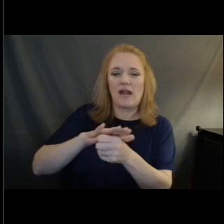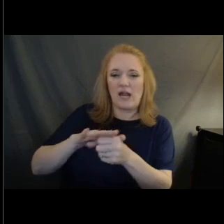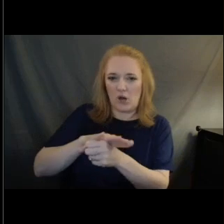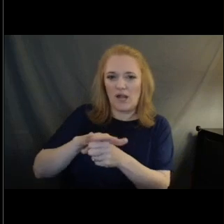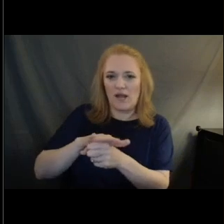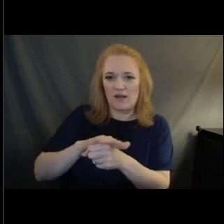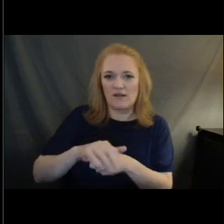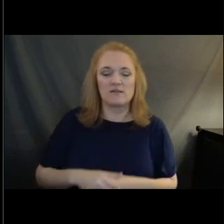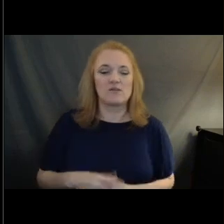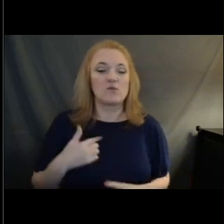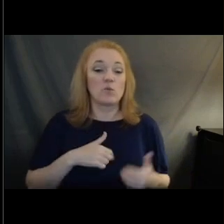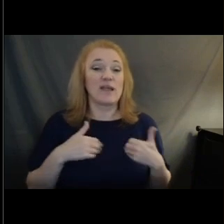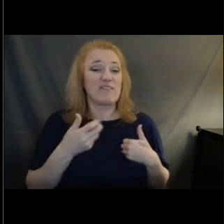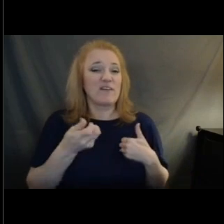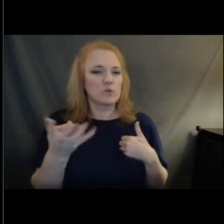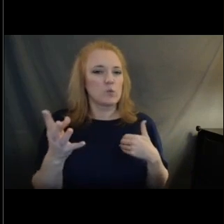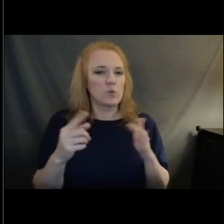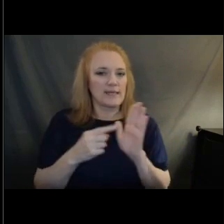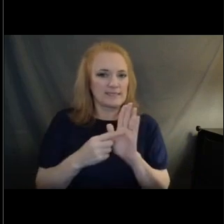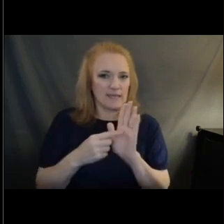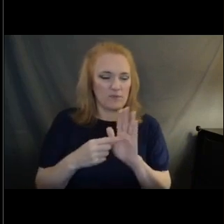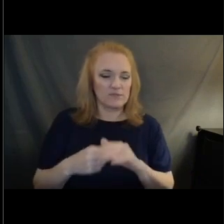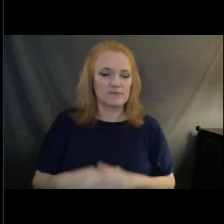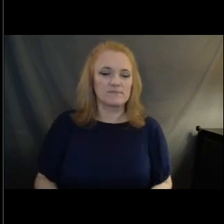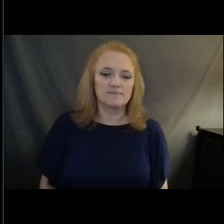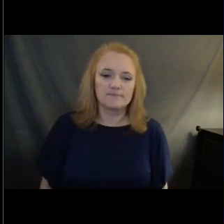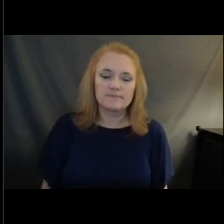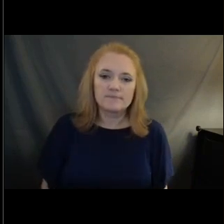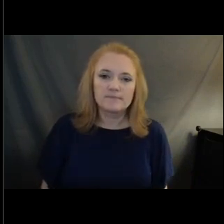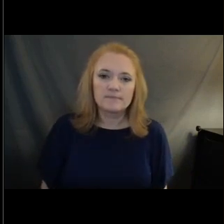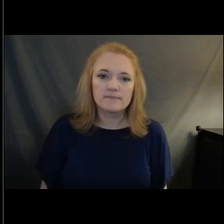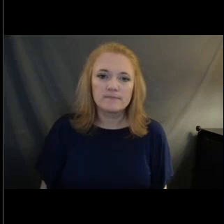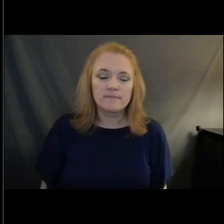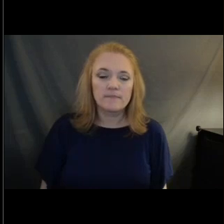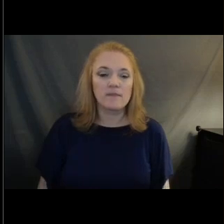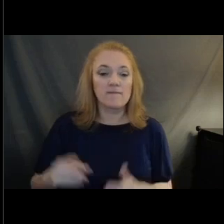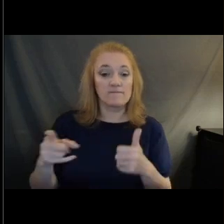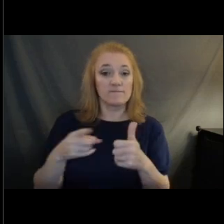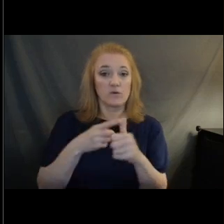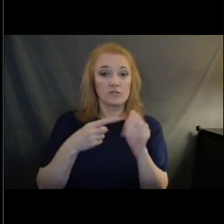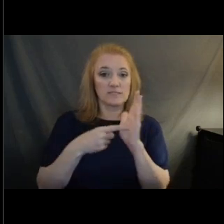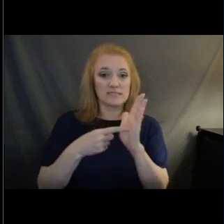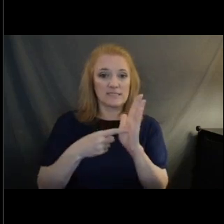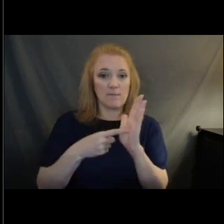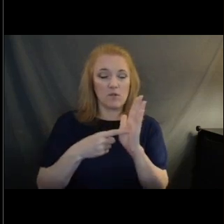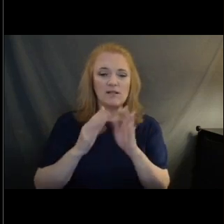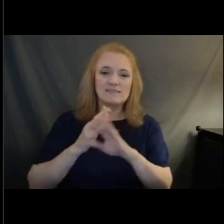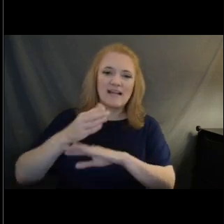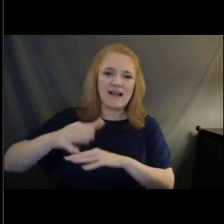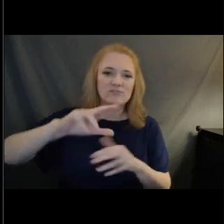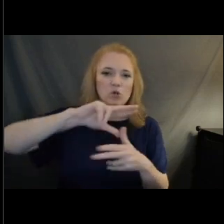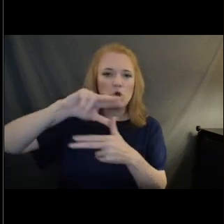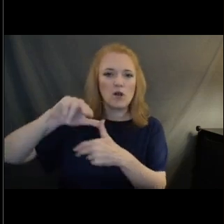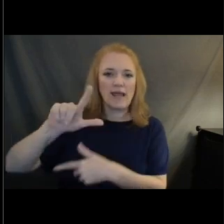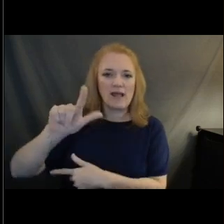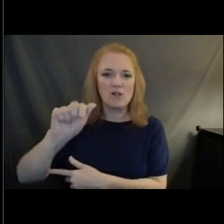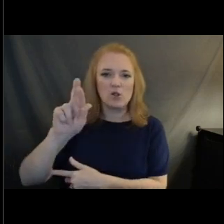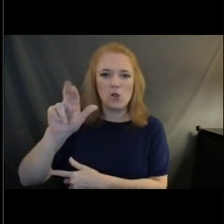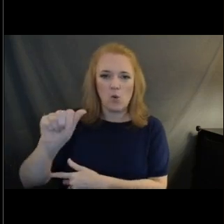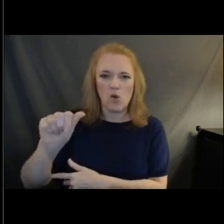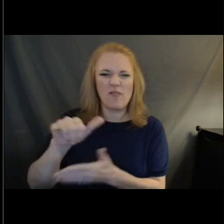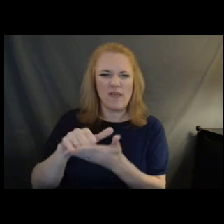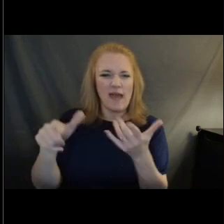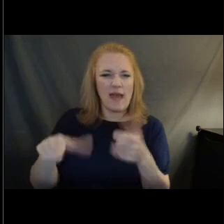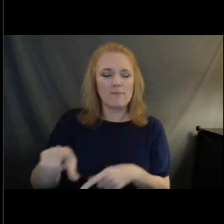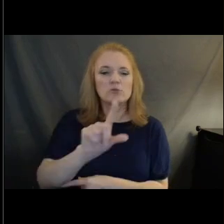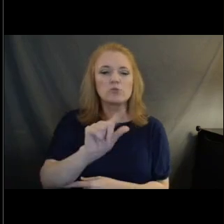And we have a couple of examples. The first one is post Hurricane Laura in 2020. Nearly